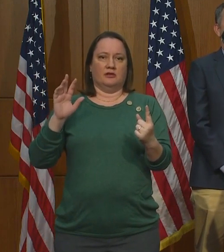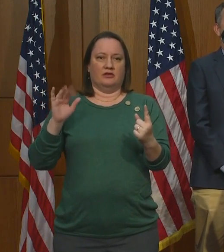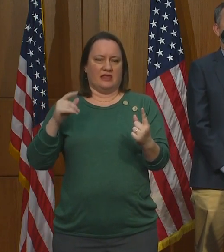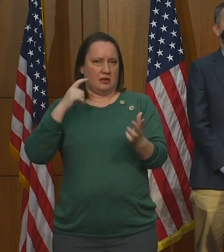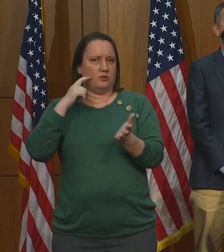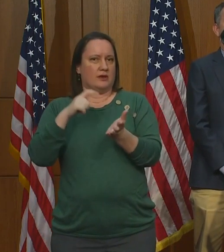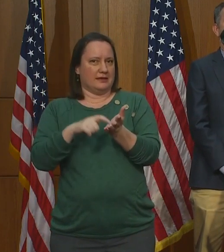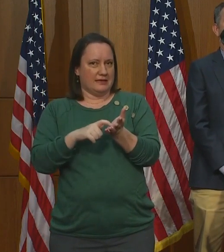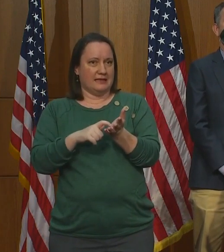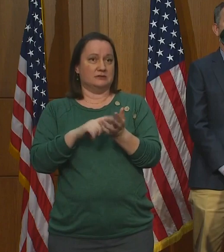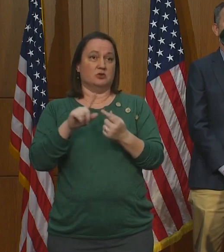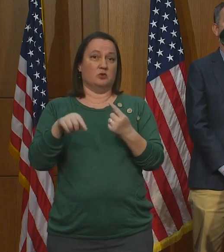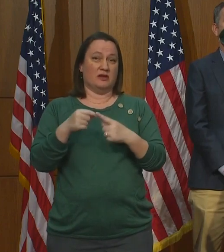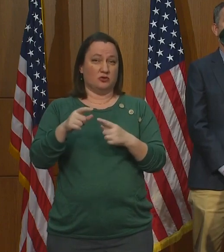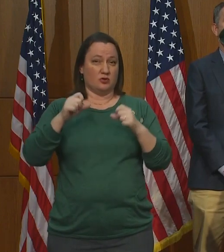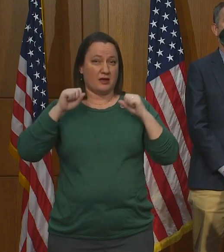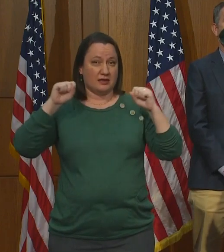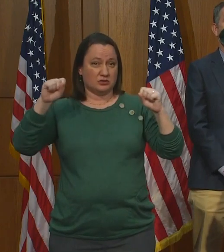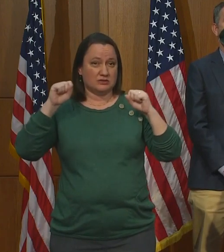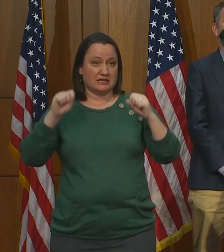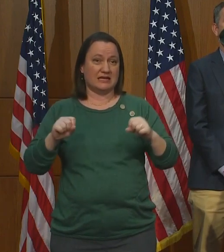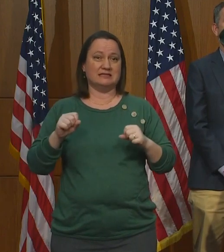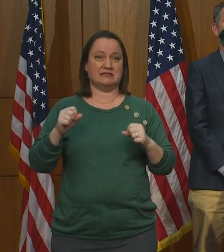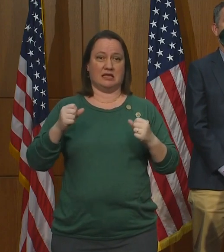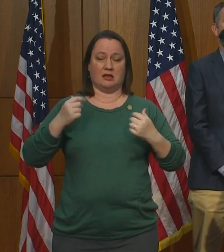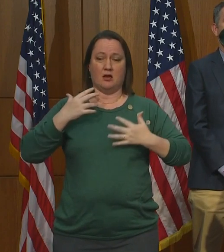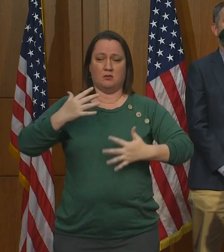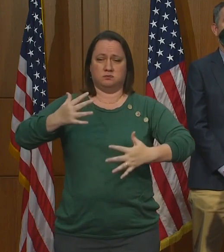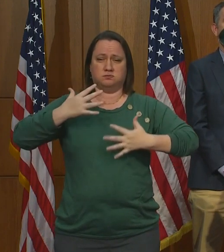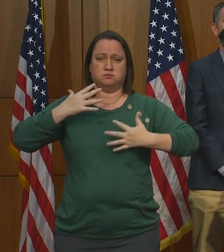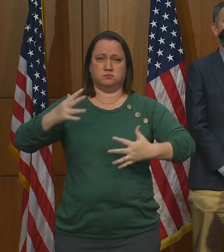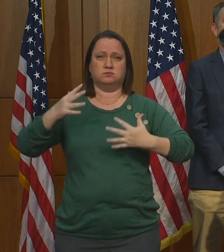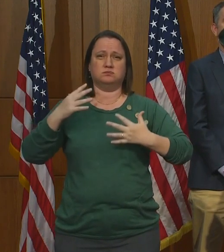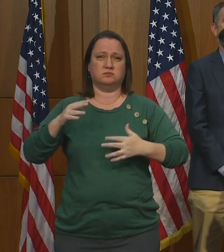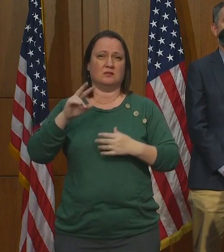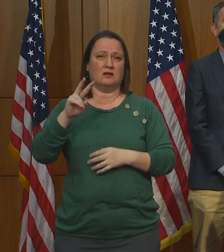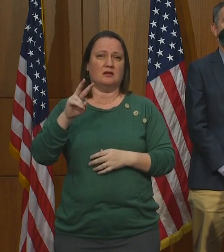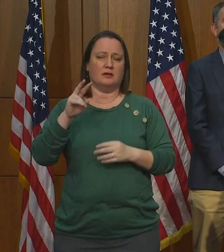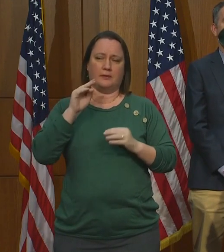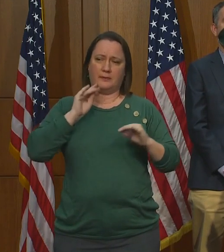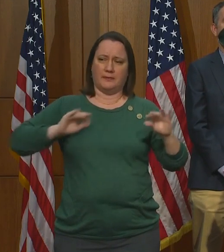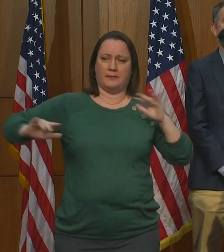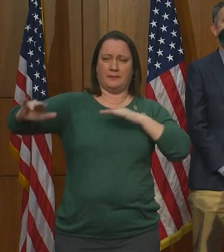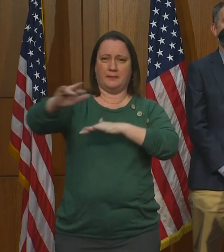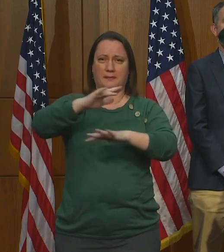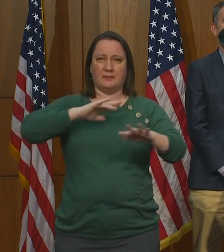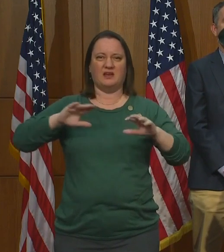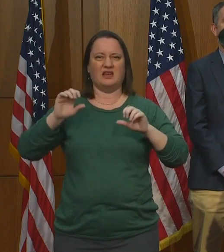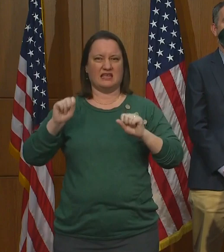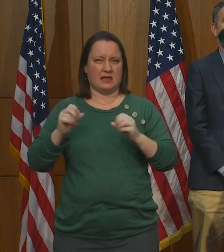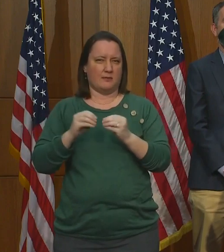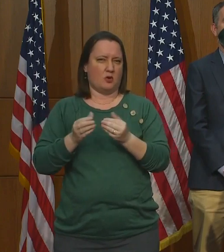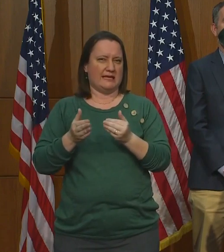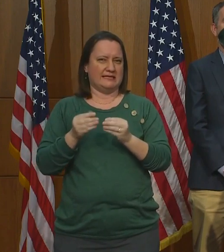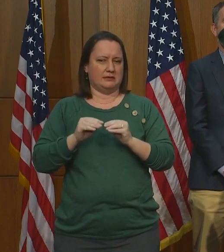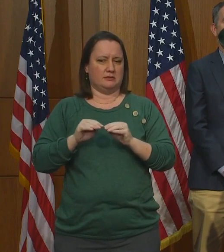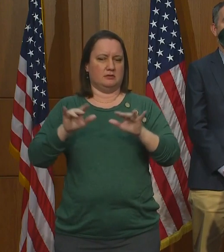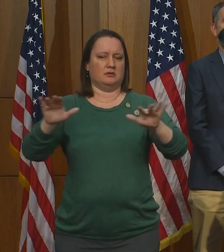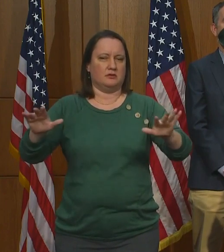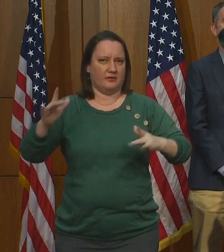SHE. YES DO WERE THE MAIN. THIS